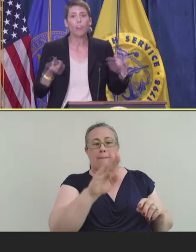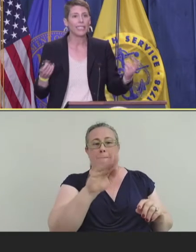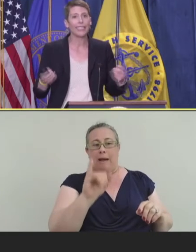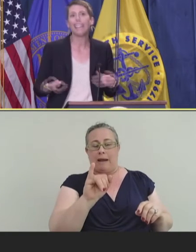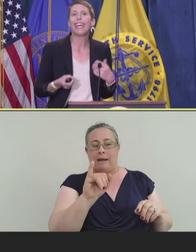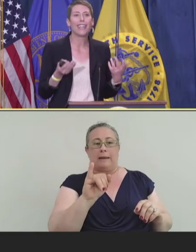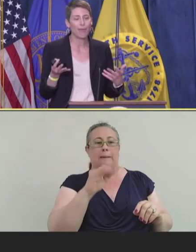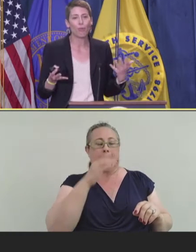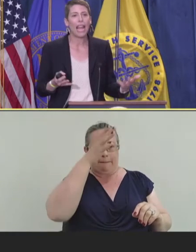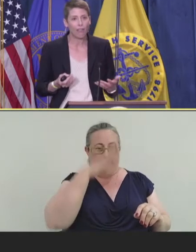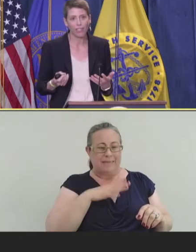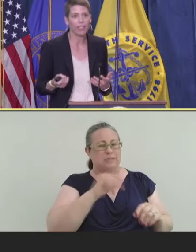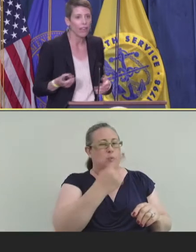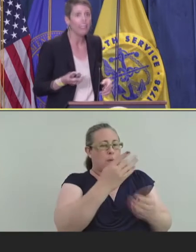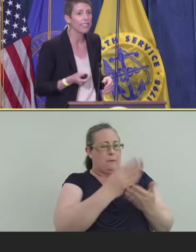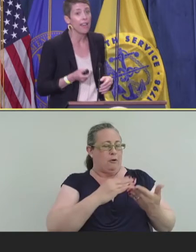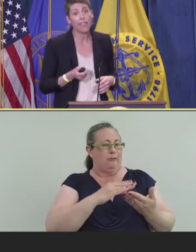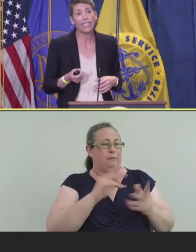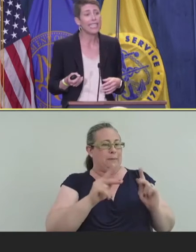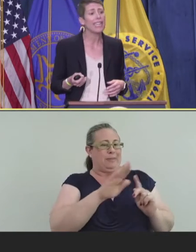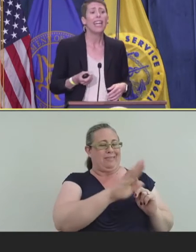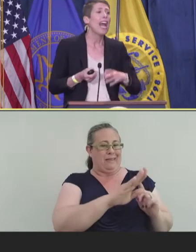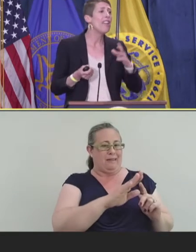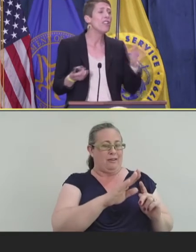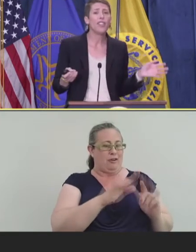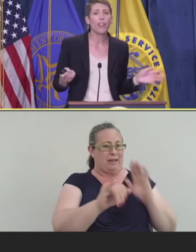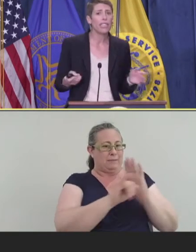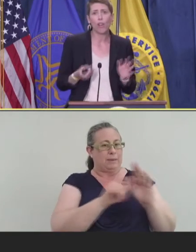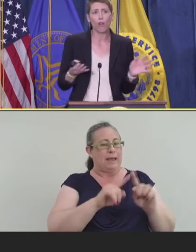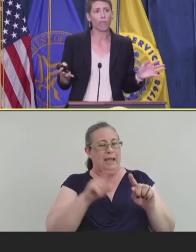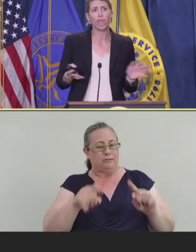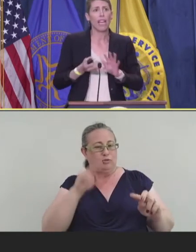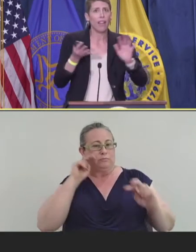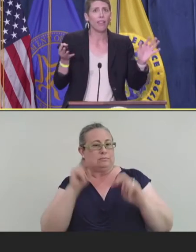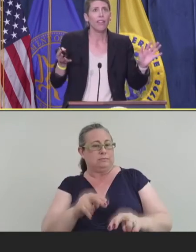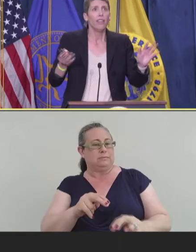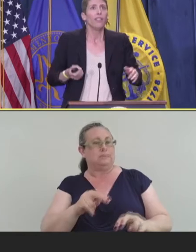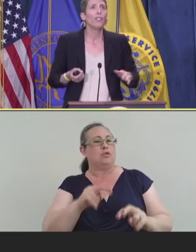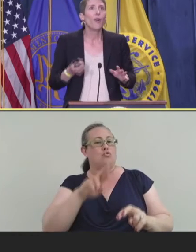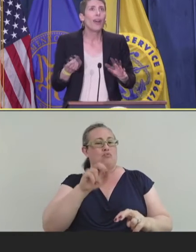person's identity. But we have to look at race and ethnicity. And there is no -- there's no health